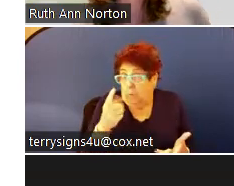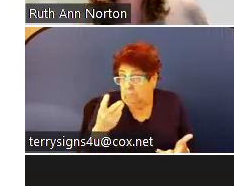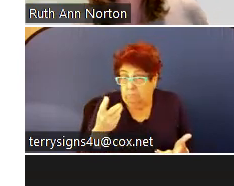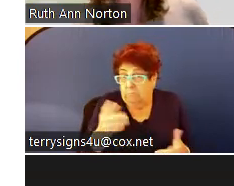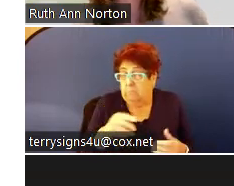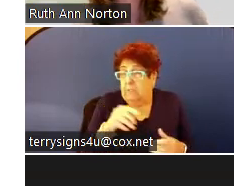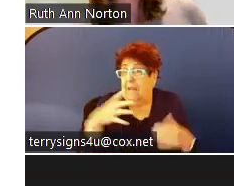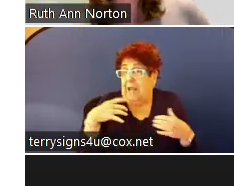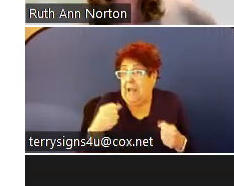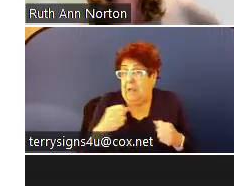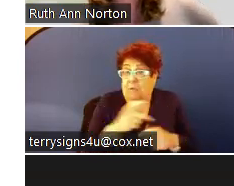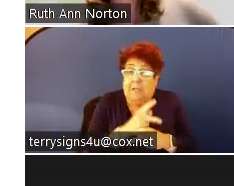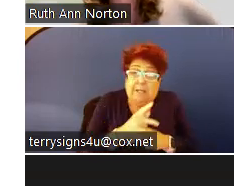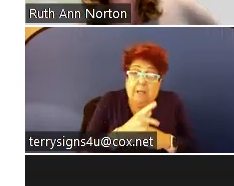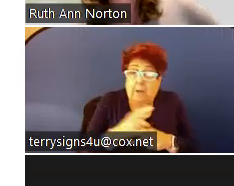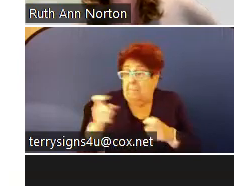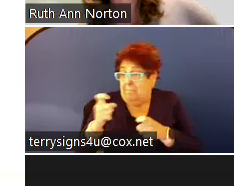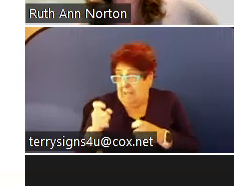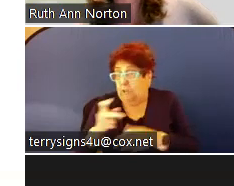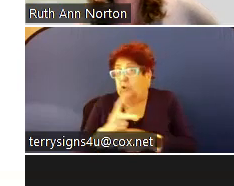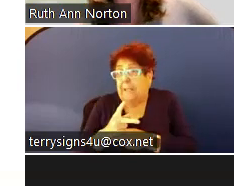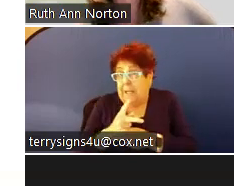Medicaid, managed-care, and Medicare.